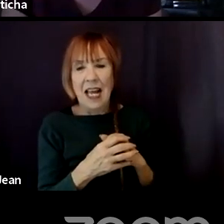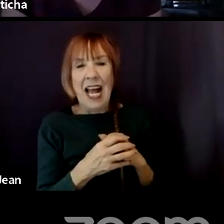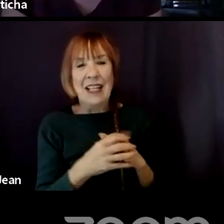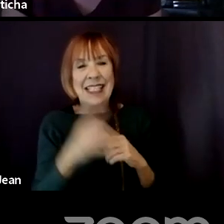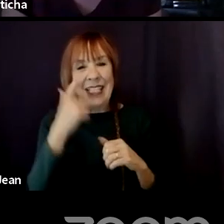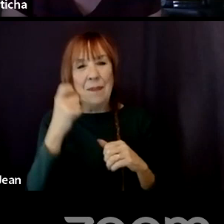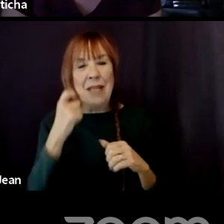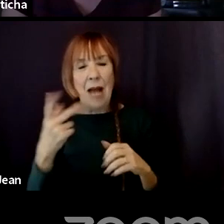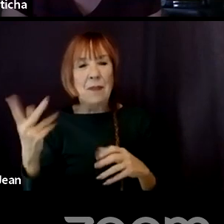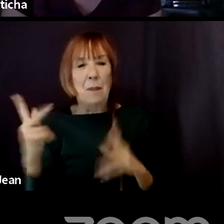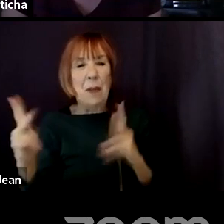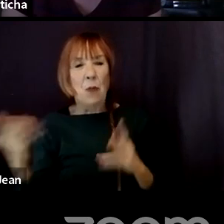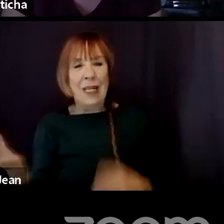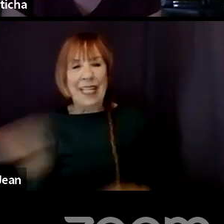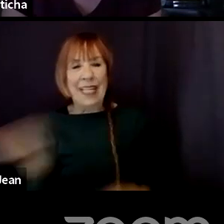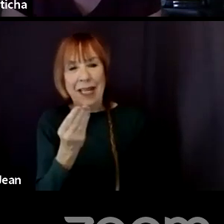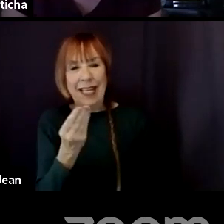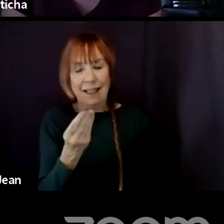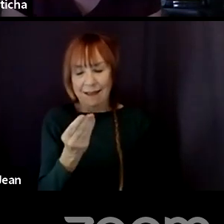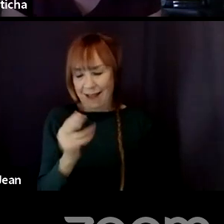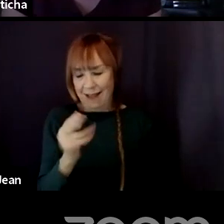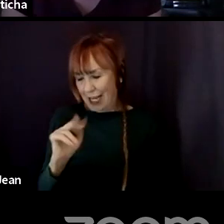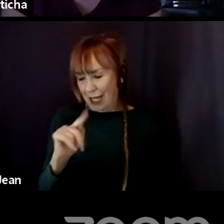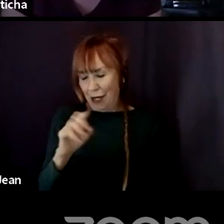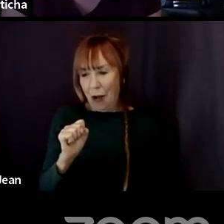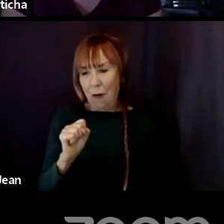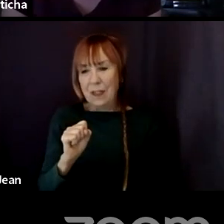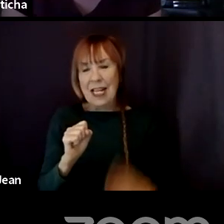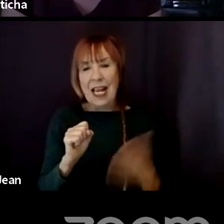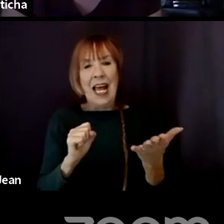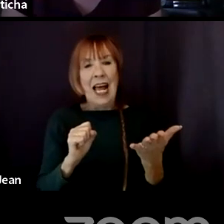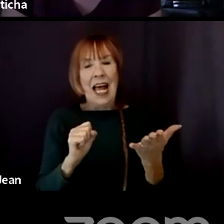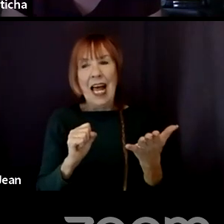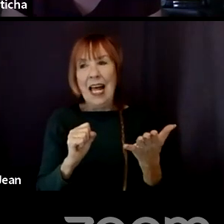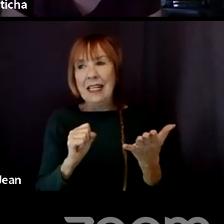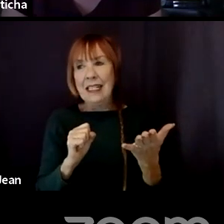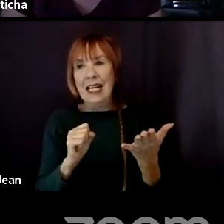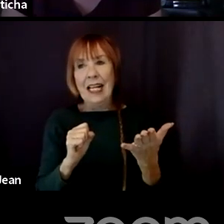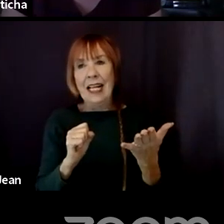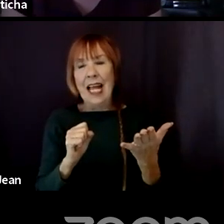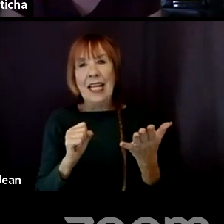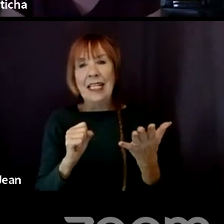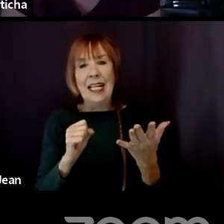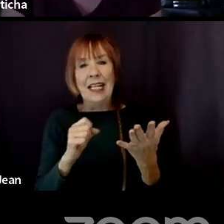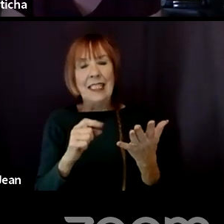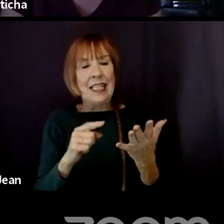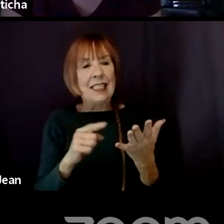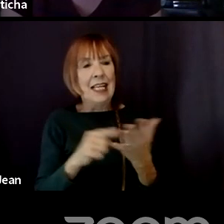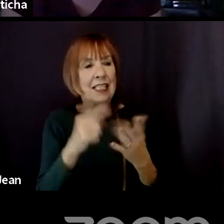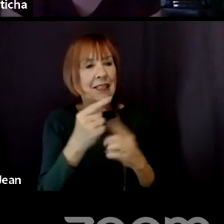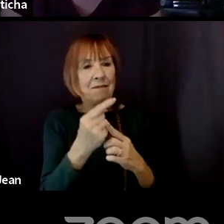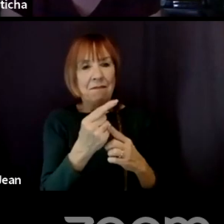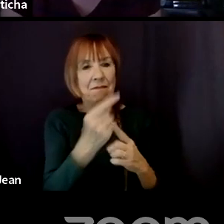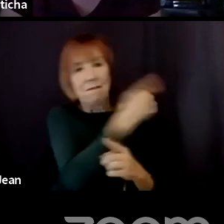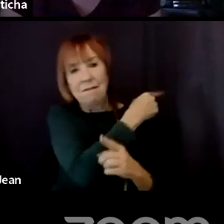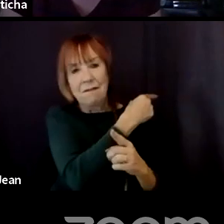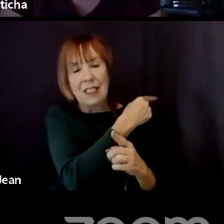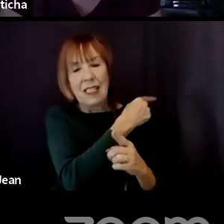So I would say, selling something is different than just wanting to put something in your portfolio,